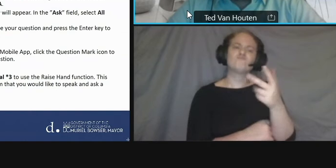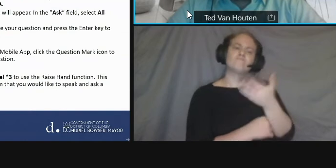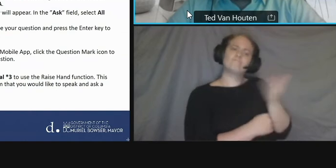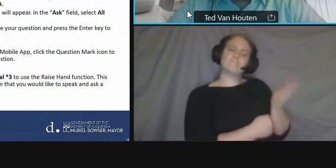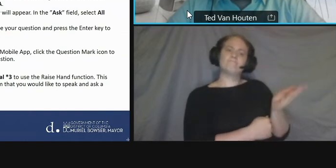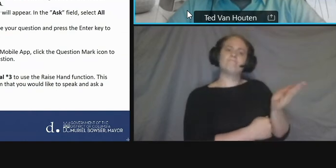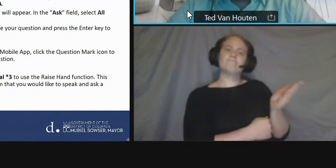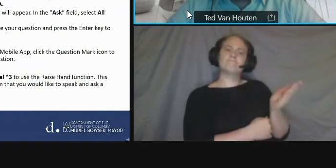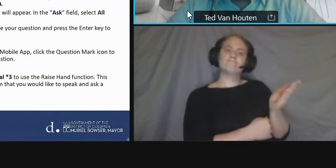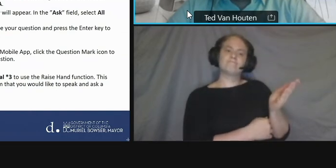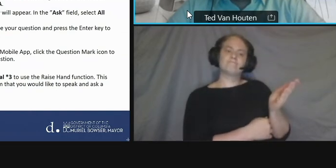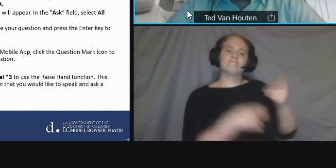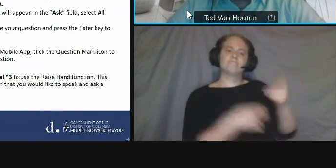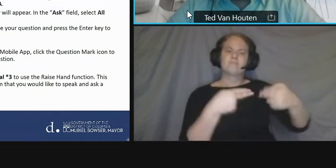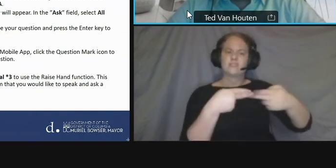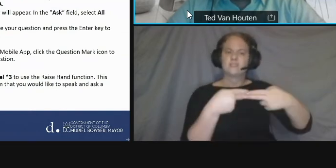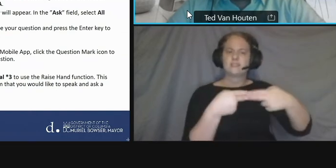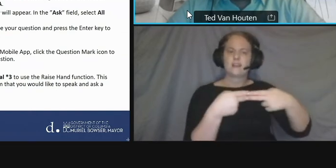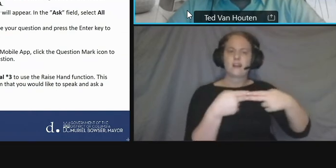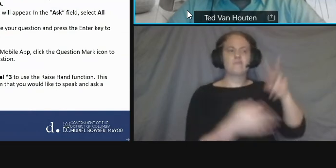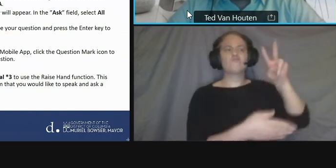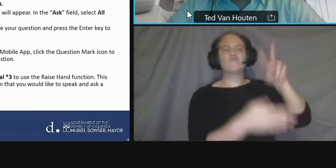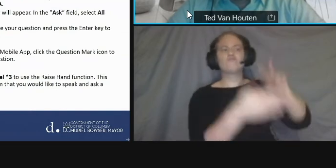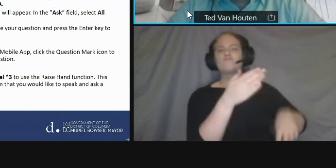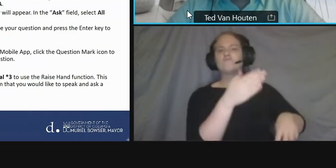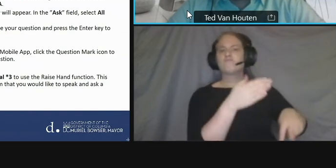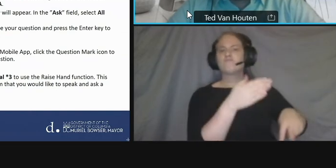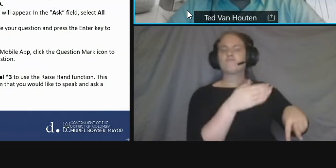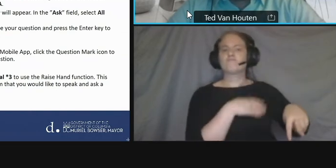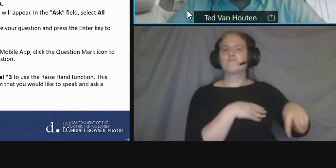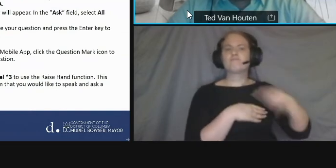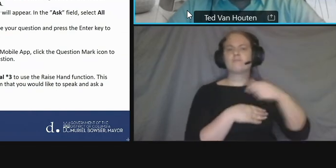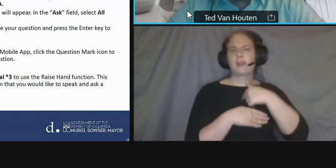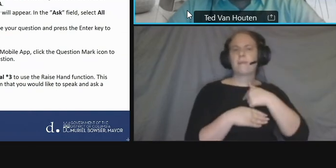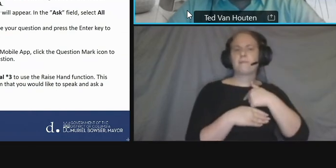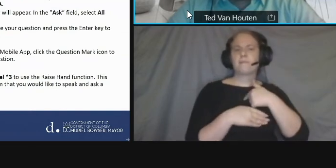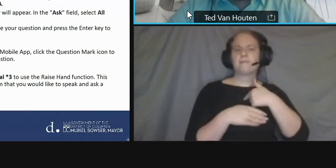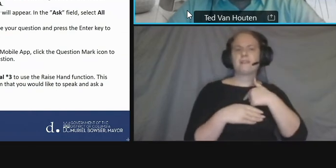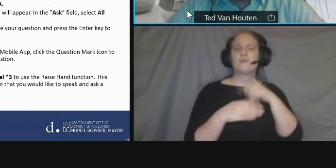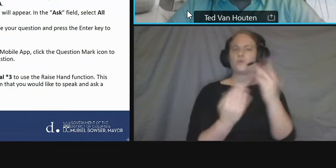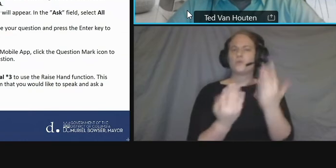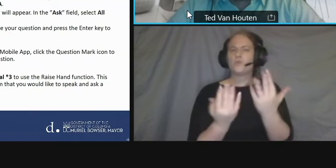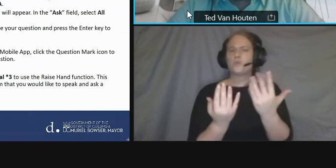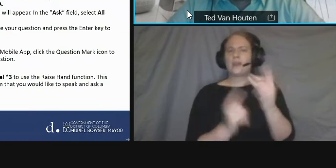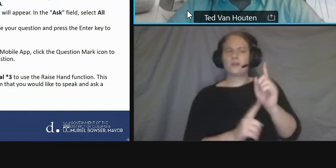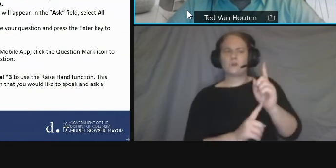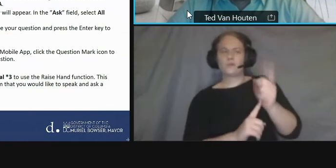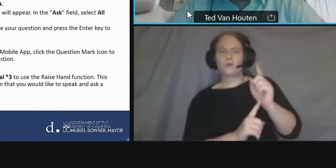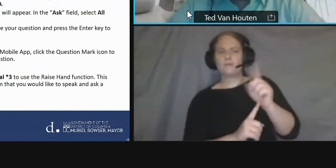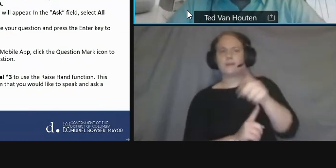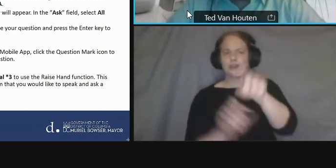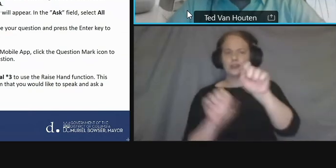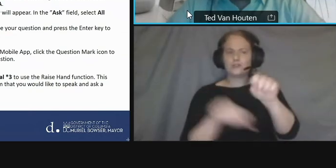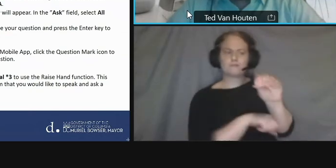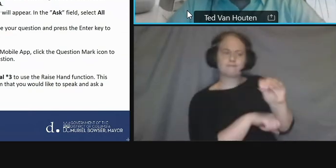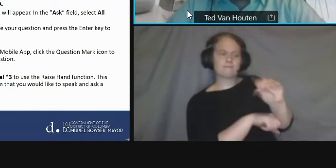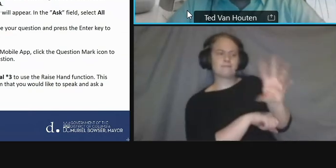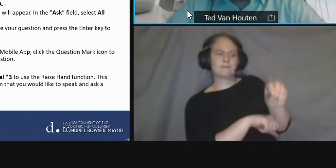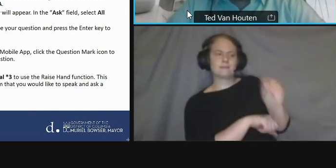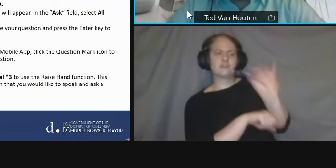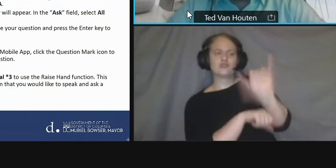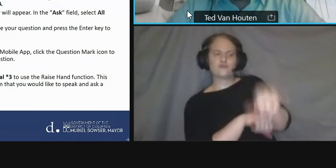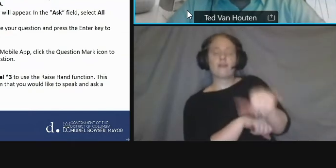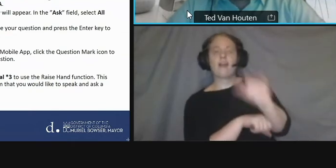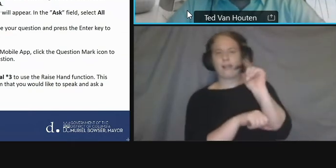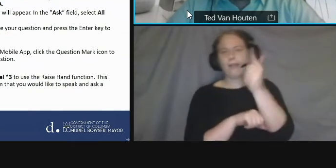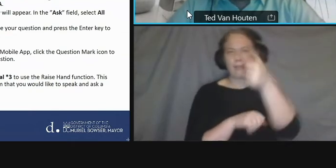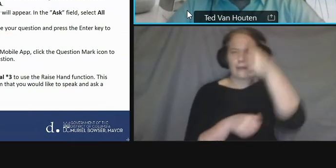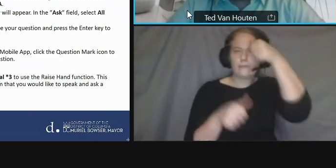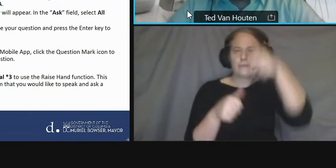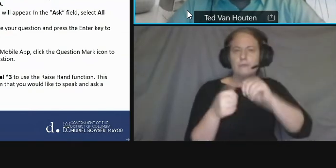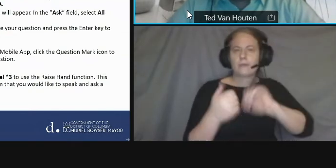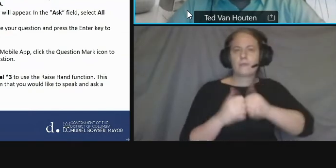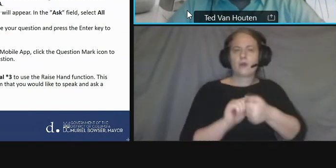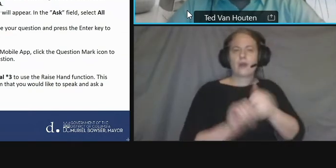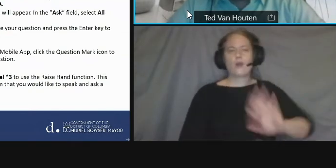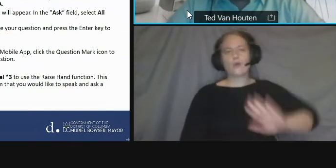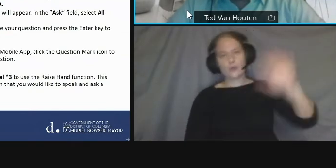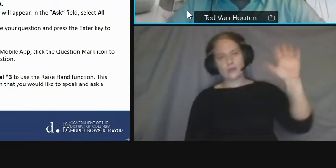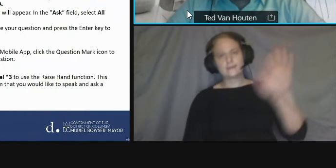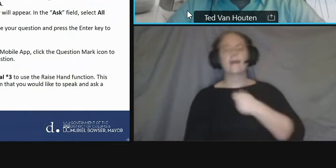i'll give you a second to if you take a screenshot of this but it should be if you've joined by uh by